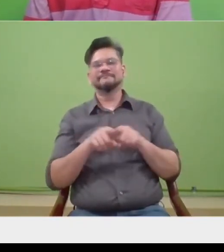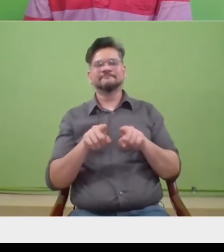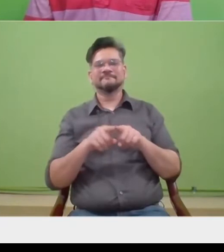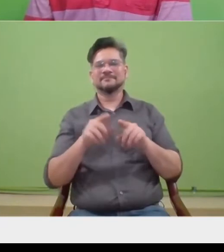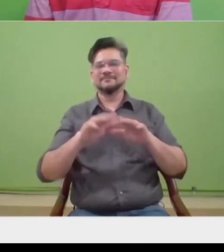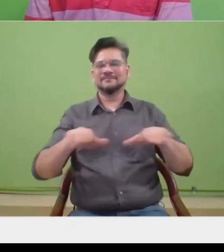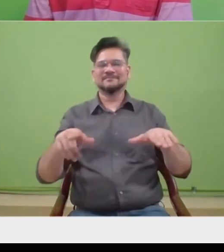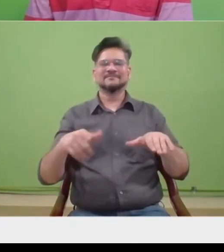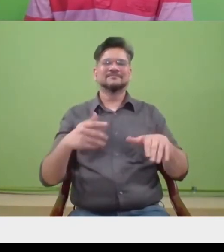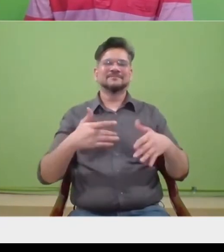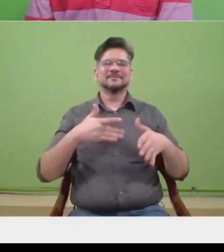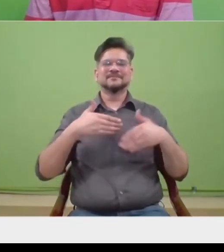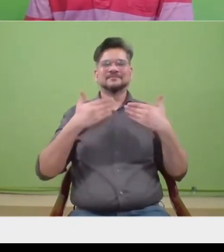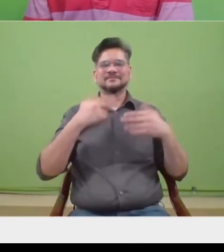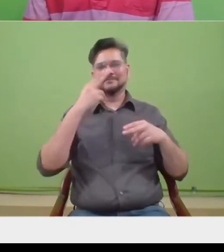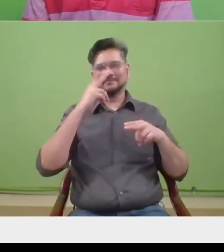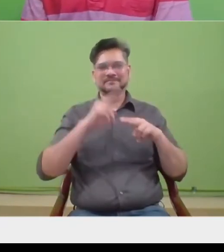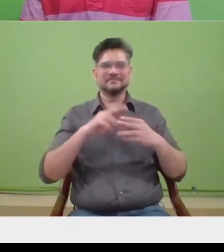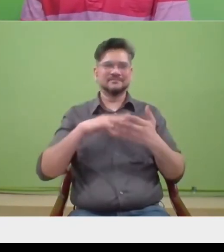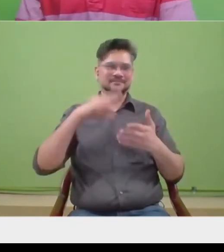learning a different language something that is very unique